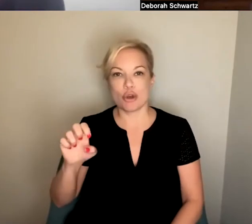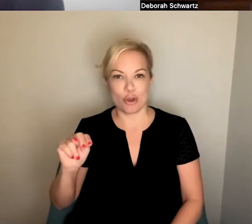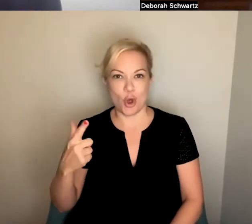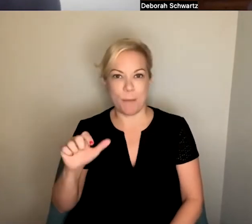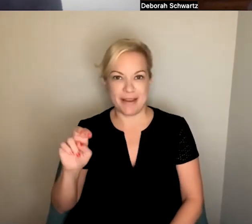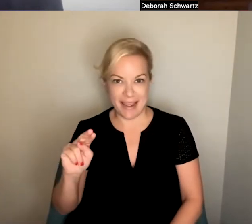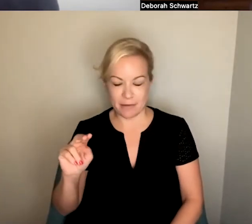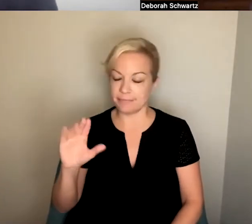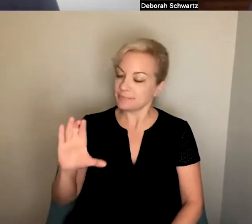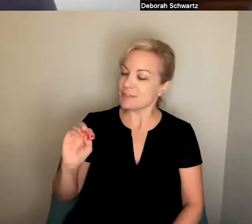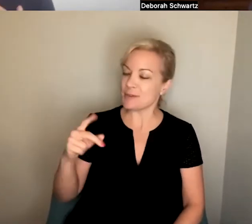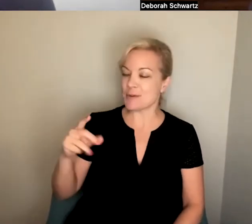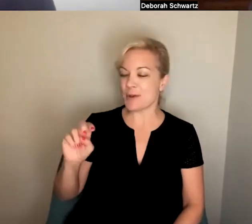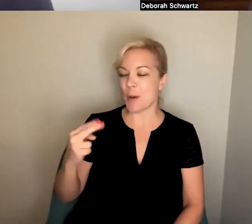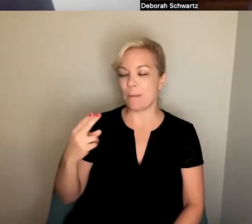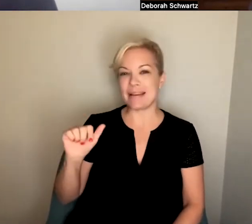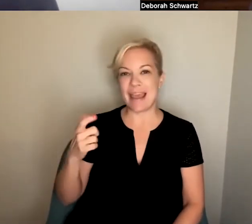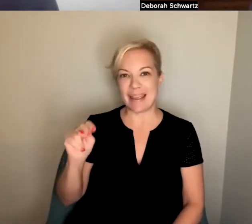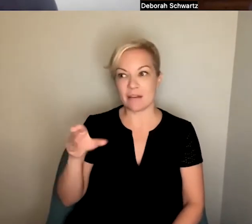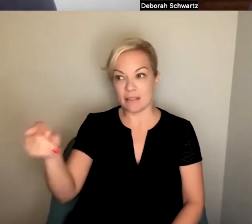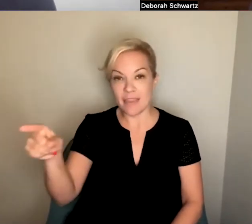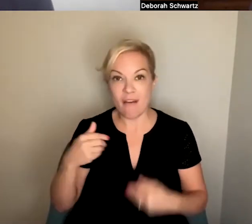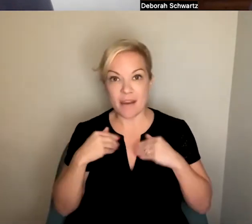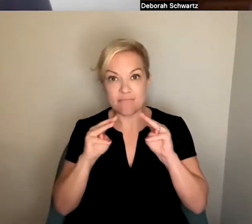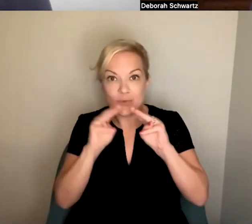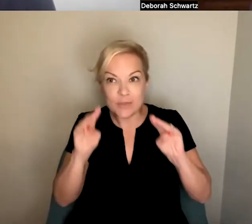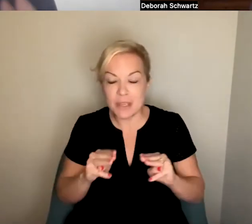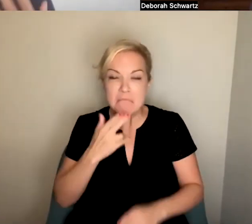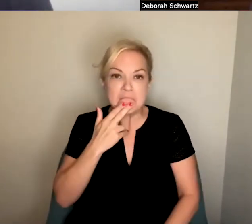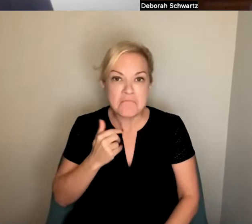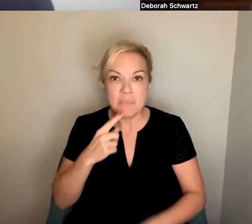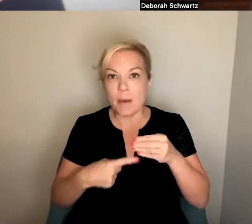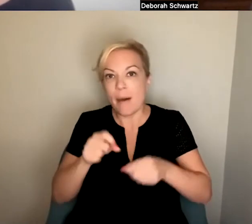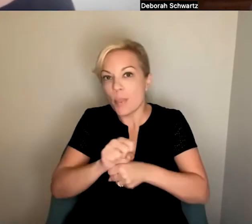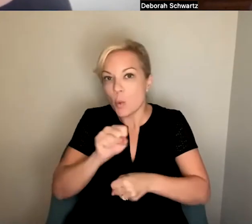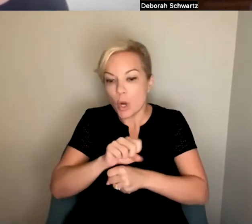museum details, sort of, like, the history of work in Denmark and also of labor struggles,